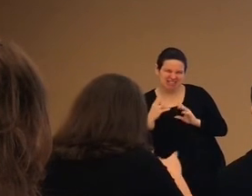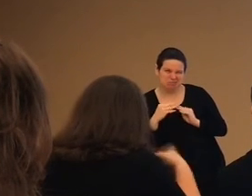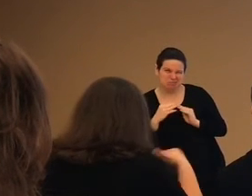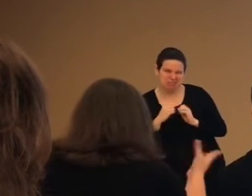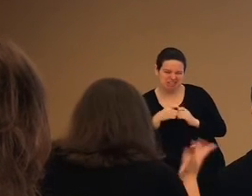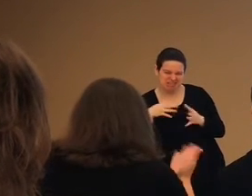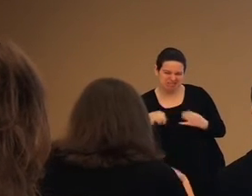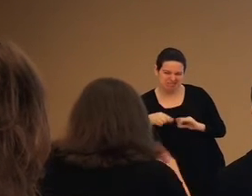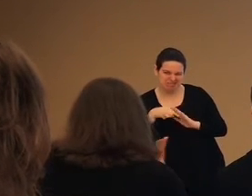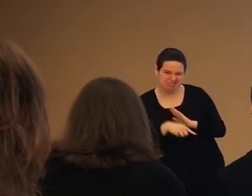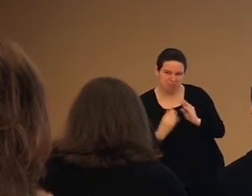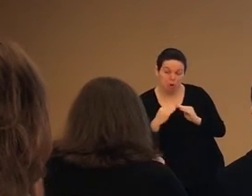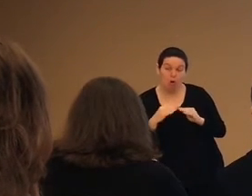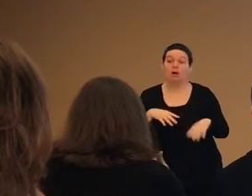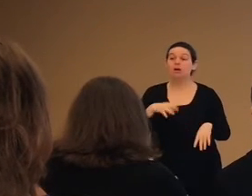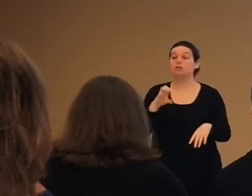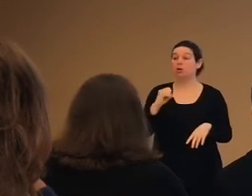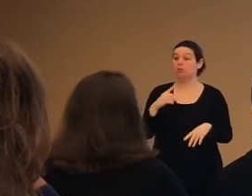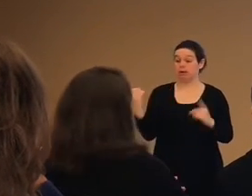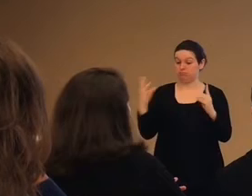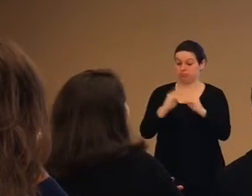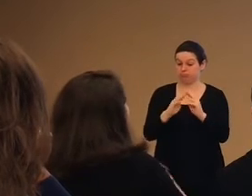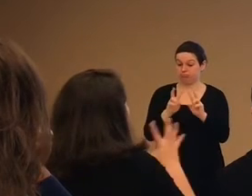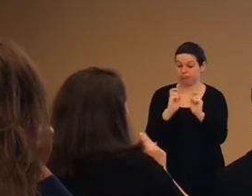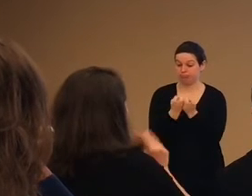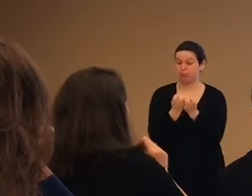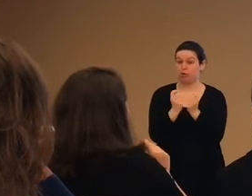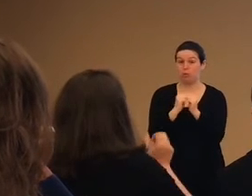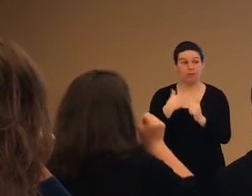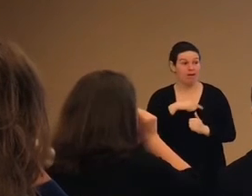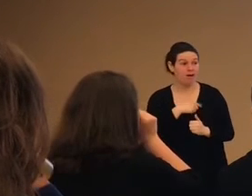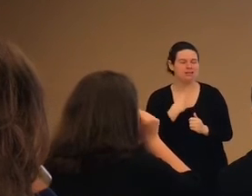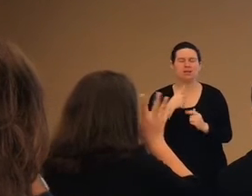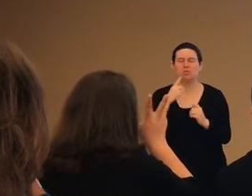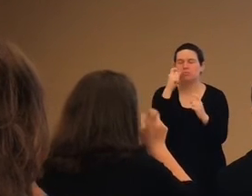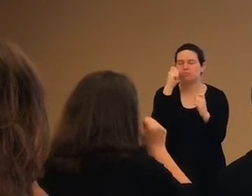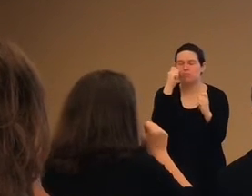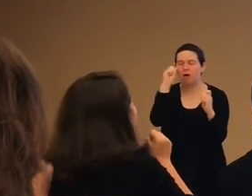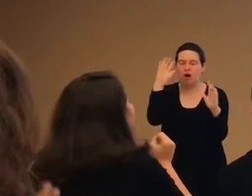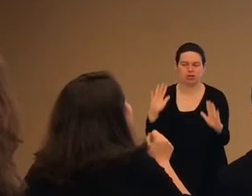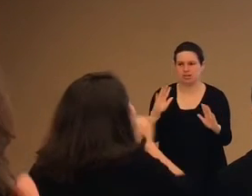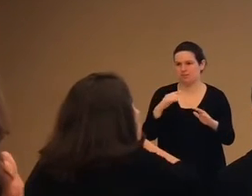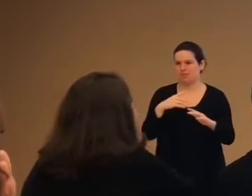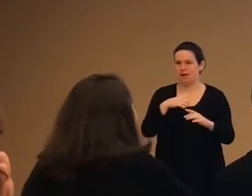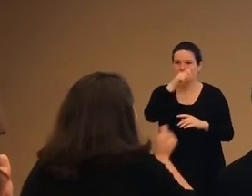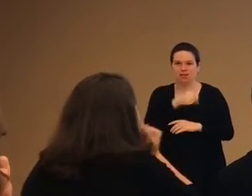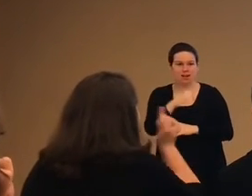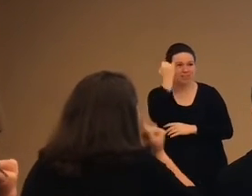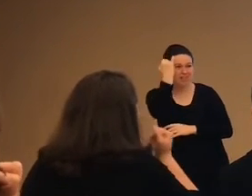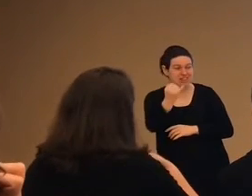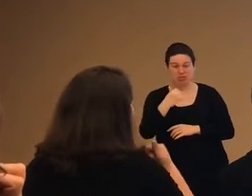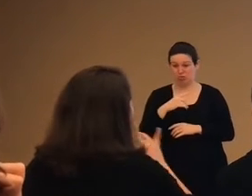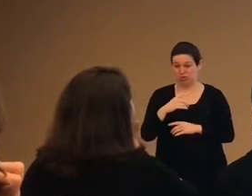So they came and had a meeting with us, and it was Amazing and we loved the idea so just by reaching out to a provider